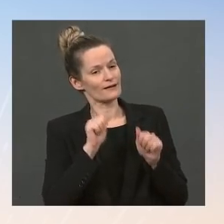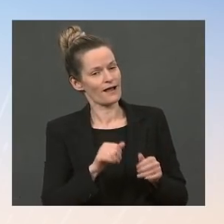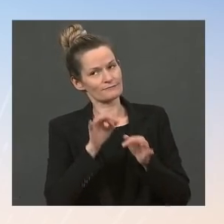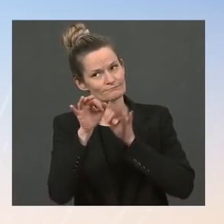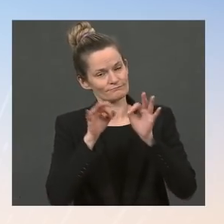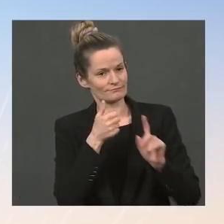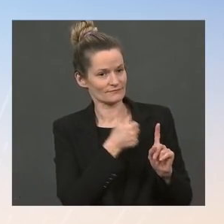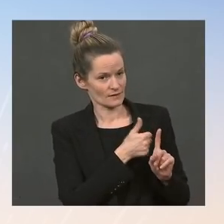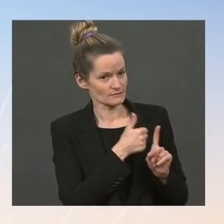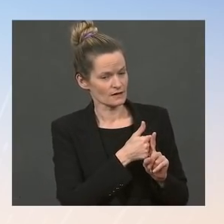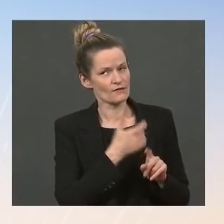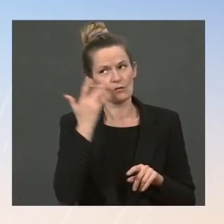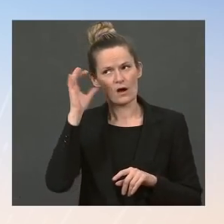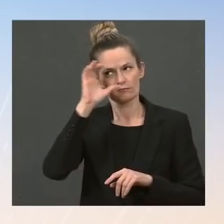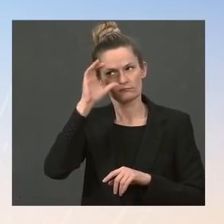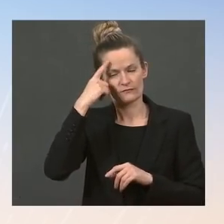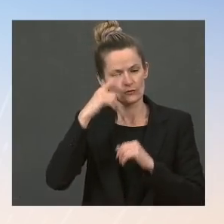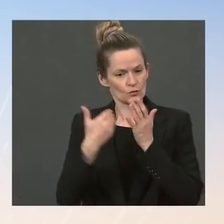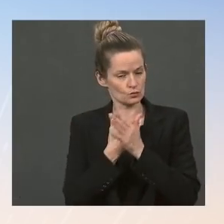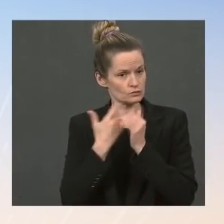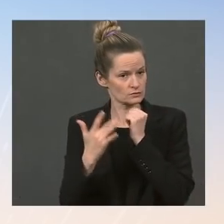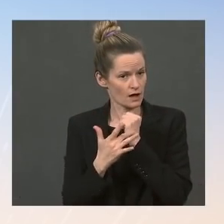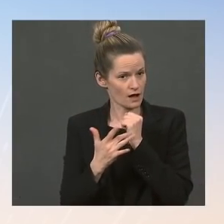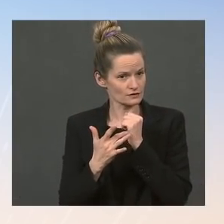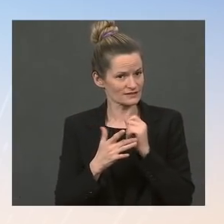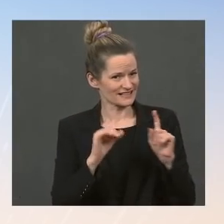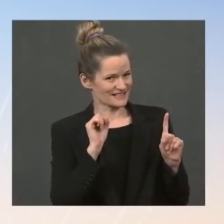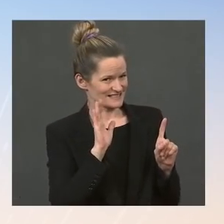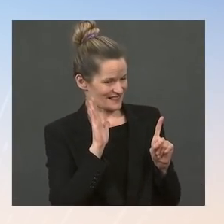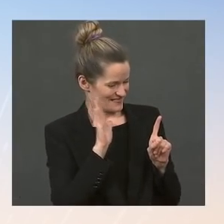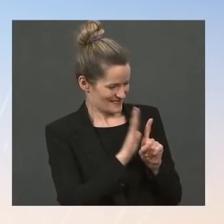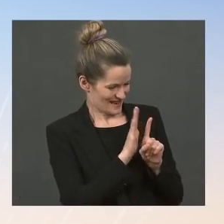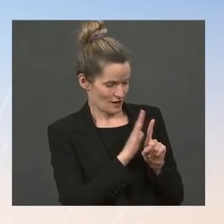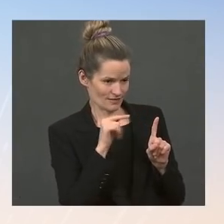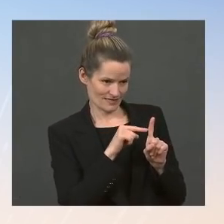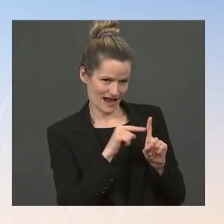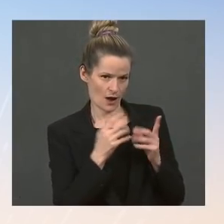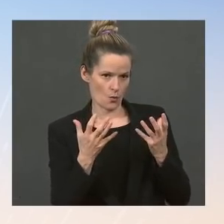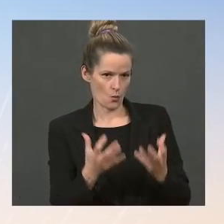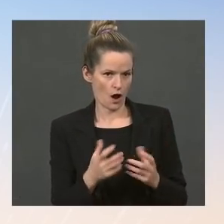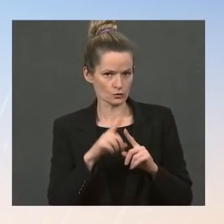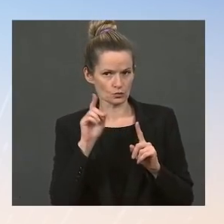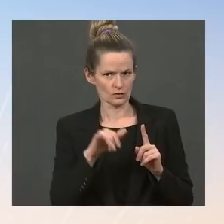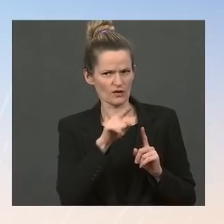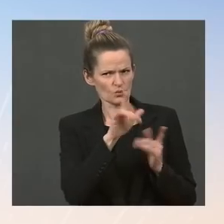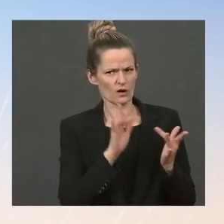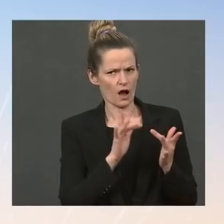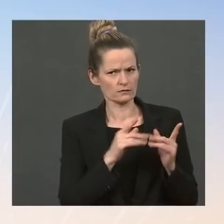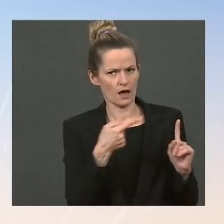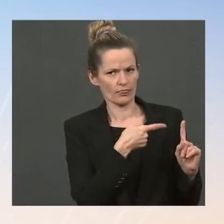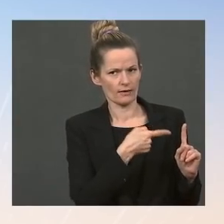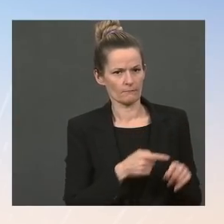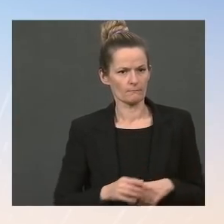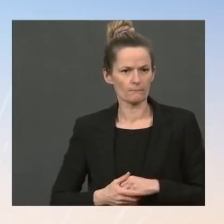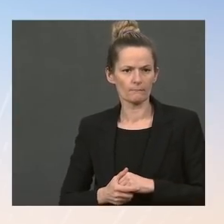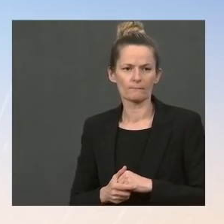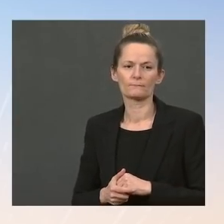It was their effort to do that, so I would point you to them for more details. The Press: And then, just quickly on -- Greg Abbott has issued a statement.